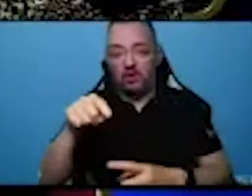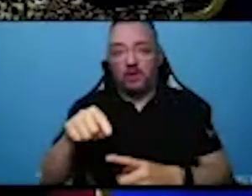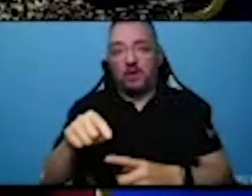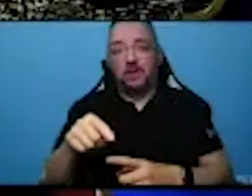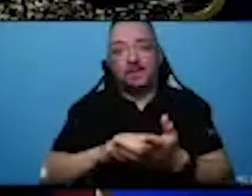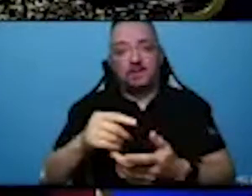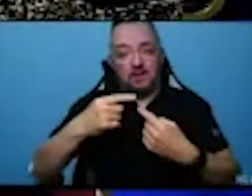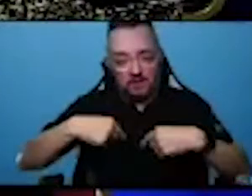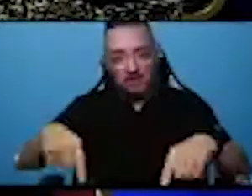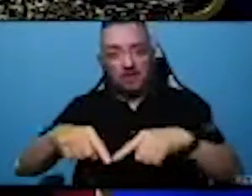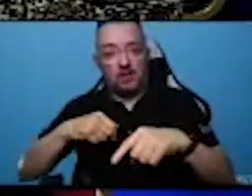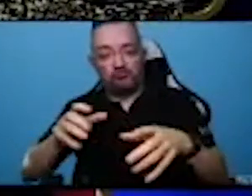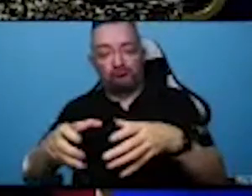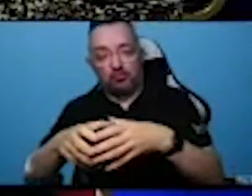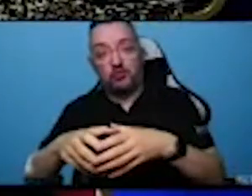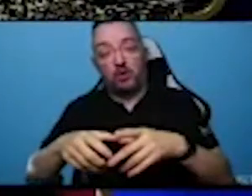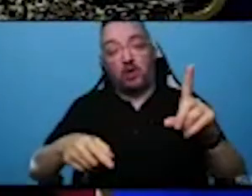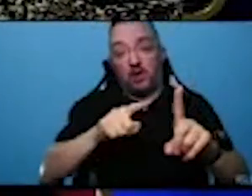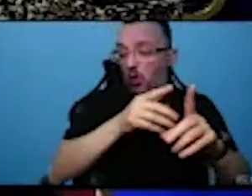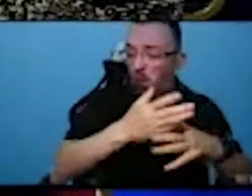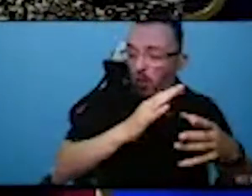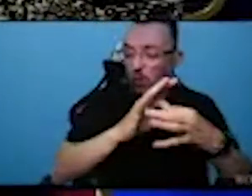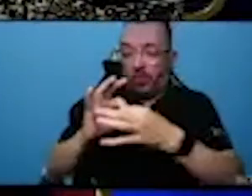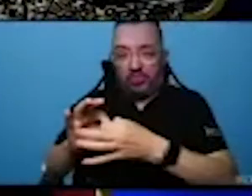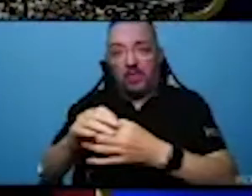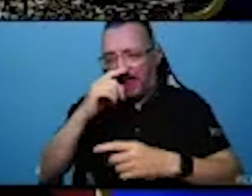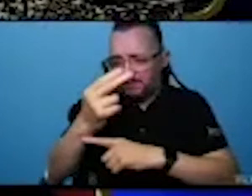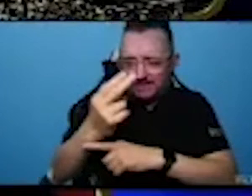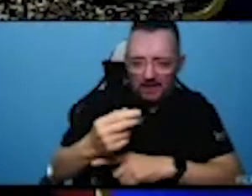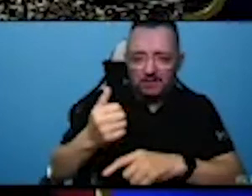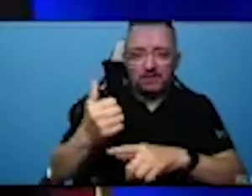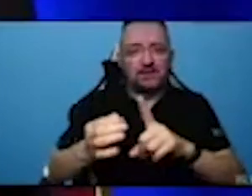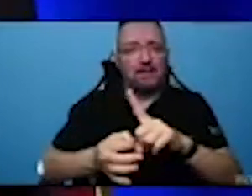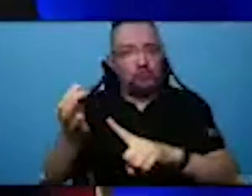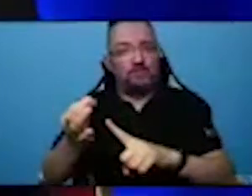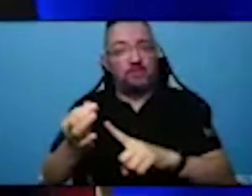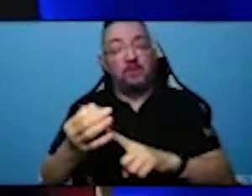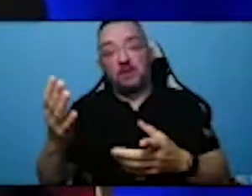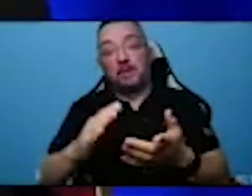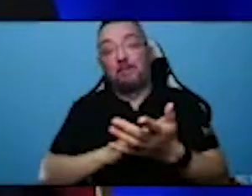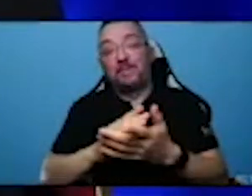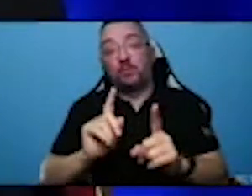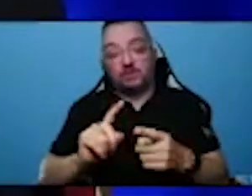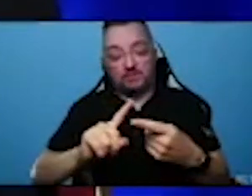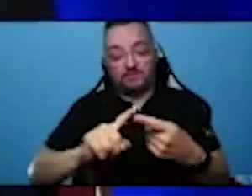design that, what that means is a number of things: firstly, it's about creating better decisions. And secondly, if we pull back to what